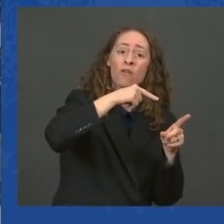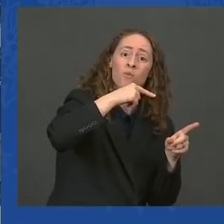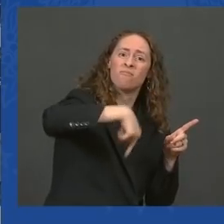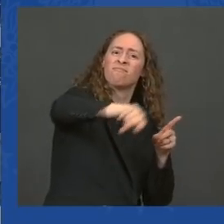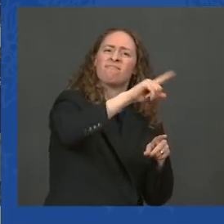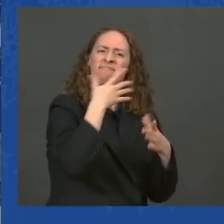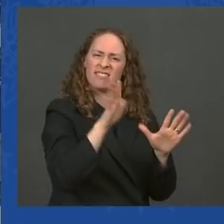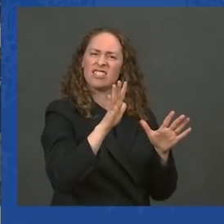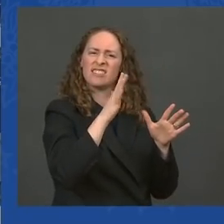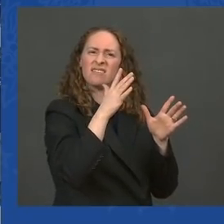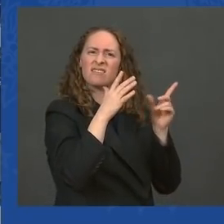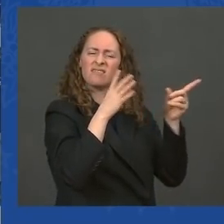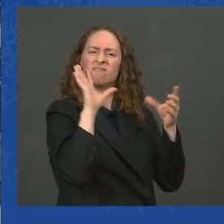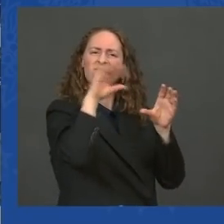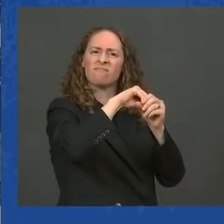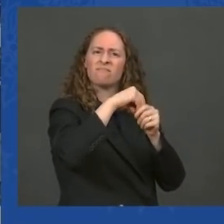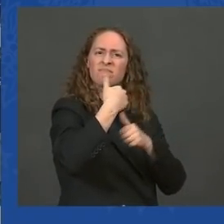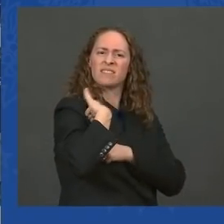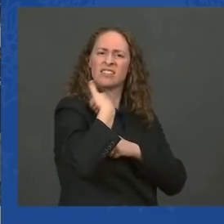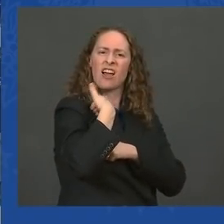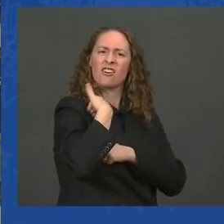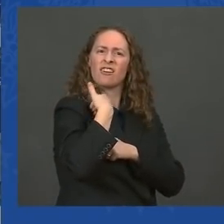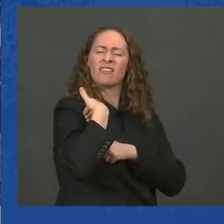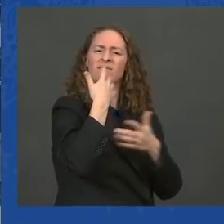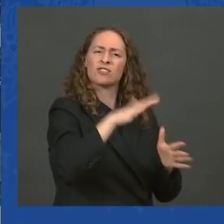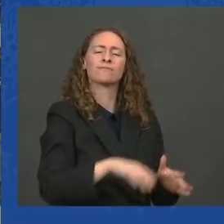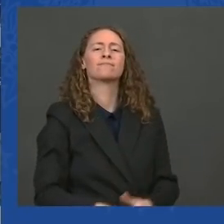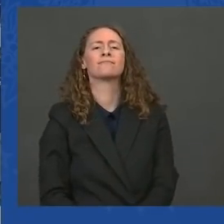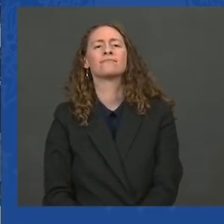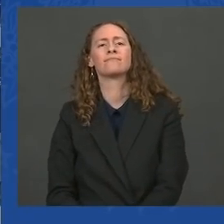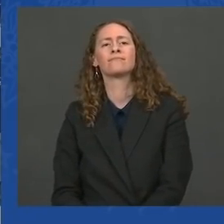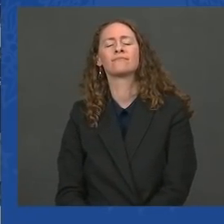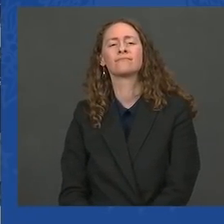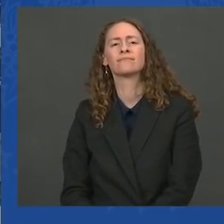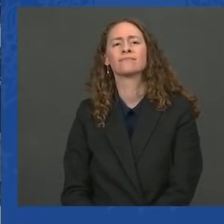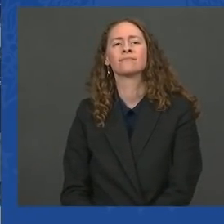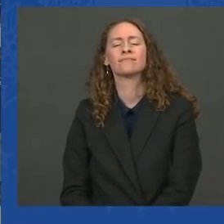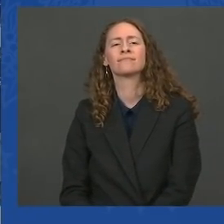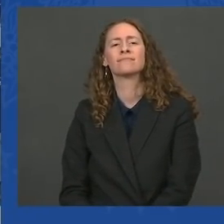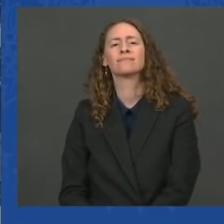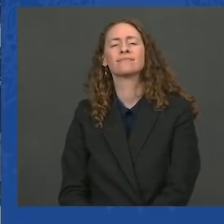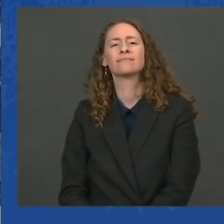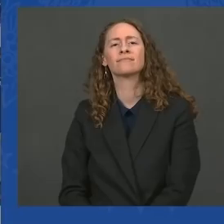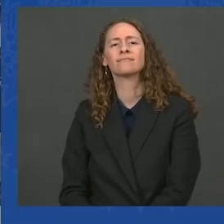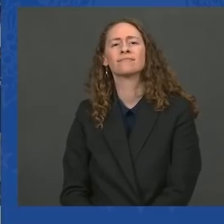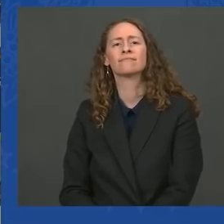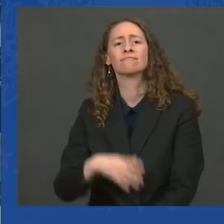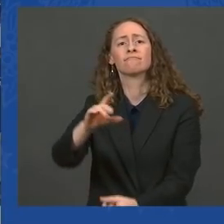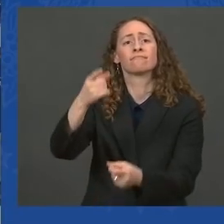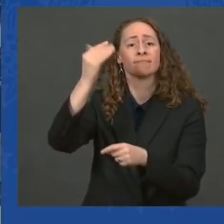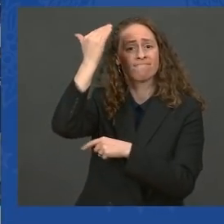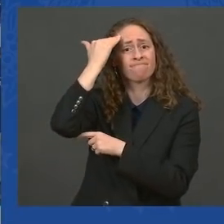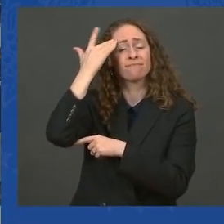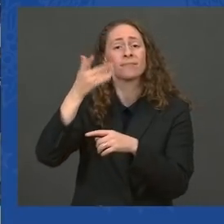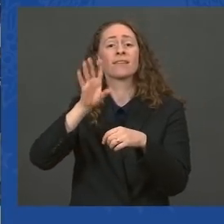they face additional maternal health challenges. They frequently have other health risks that can complicate pregnancy.